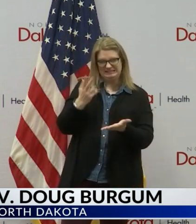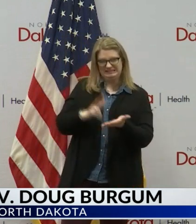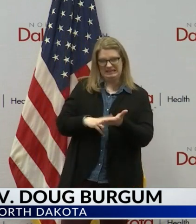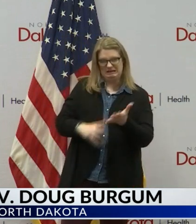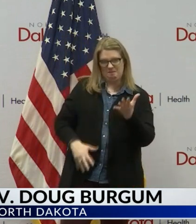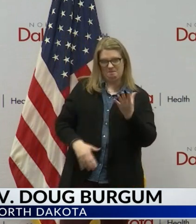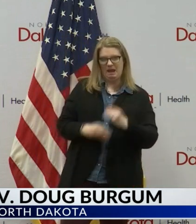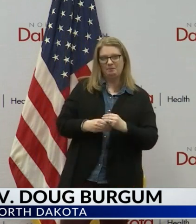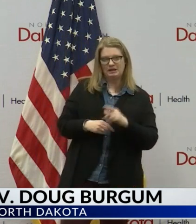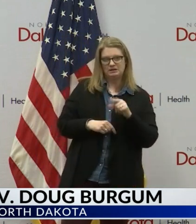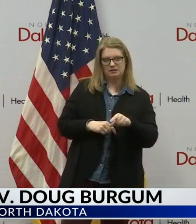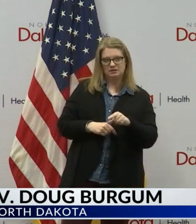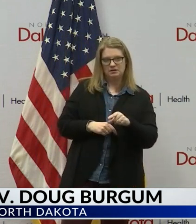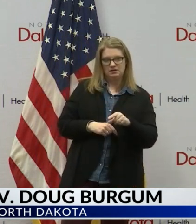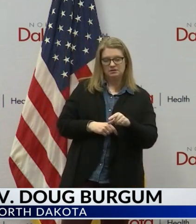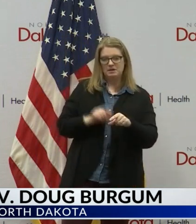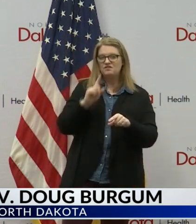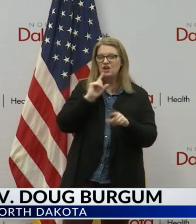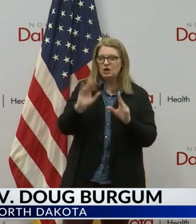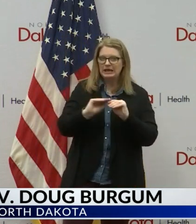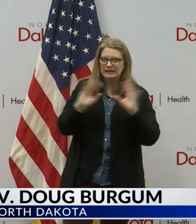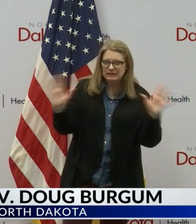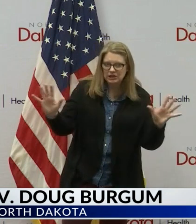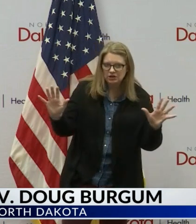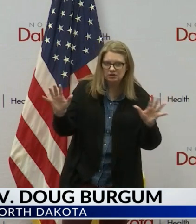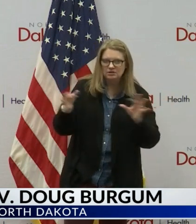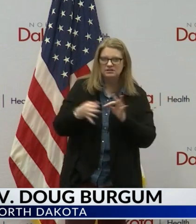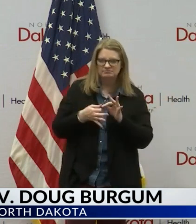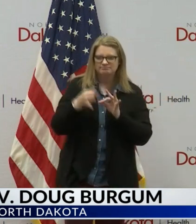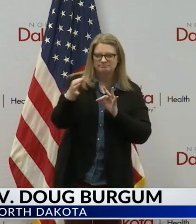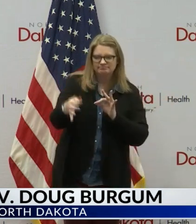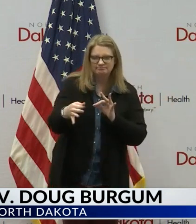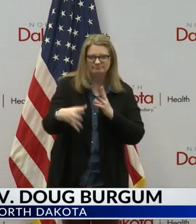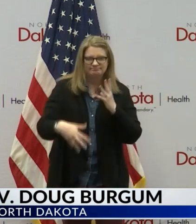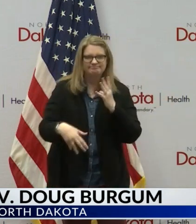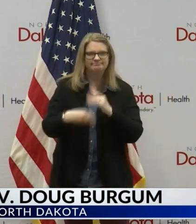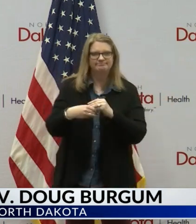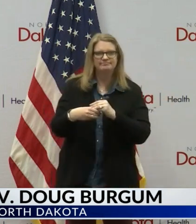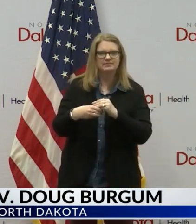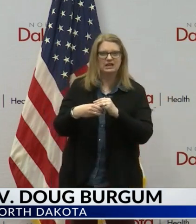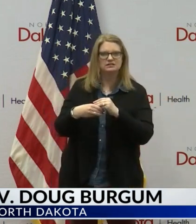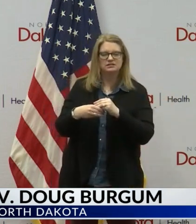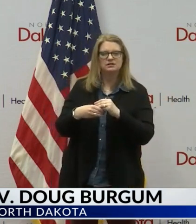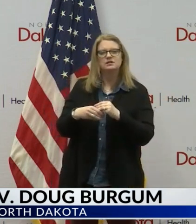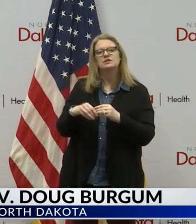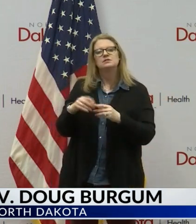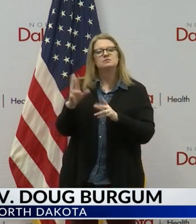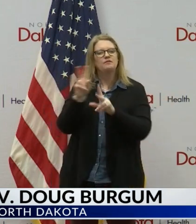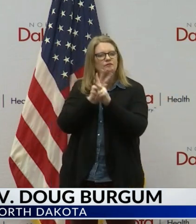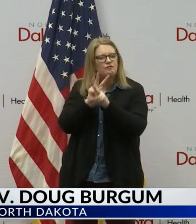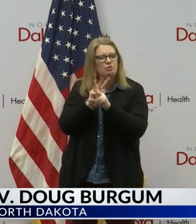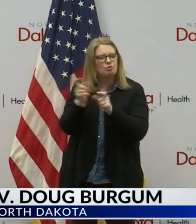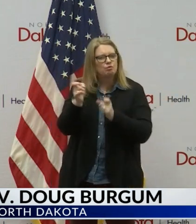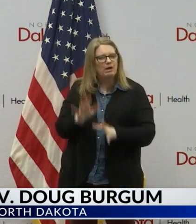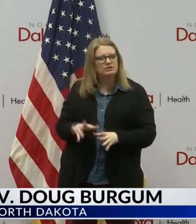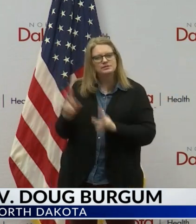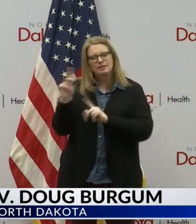EVEN AFTER SOMEONE HAS PASSED AWAY FROM COVID-19. I INSIDE AND AMOUNT MAKING IT